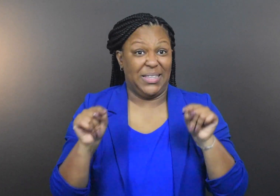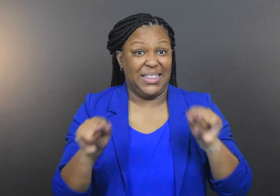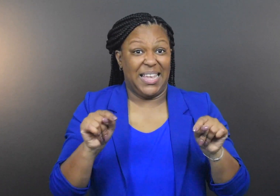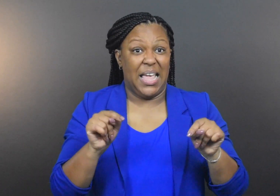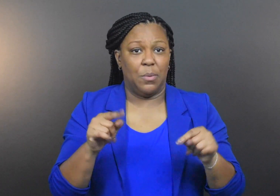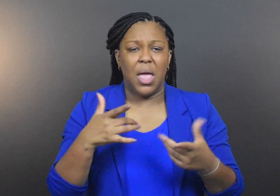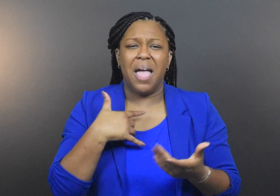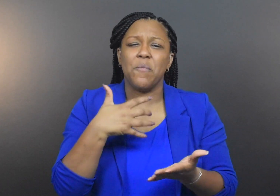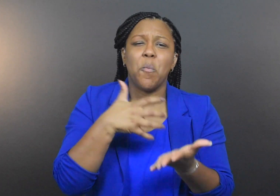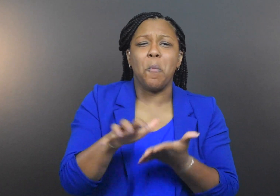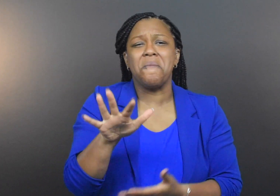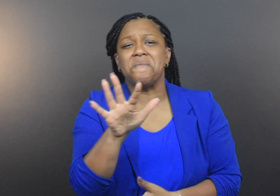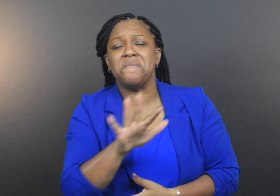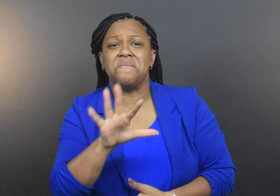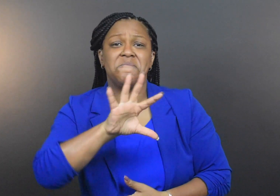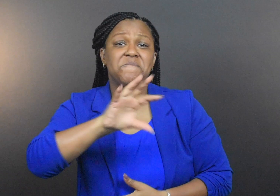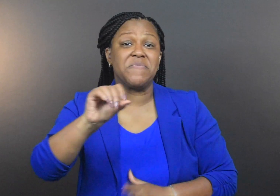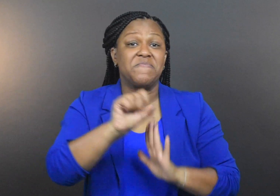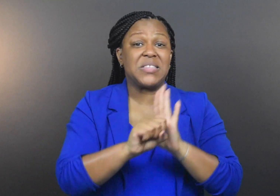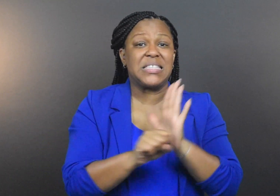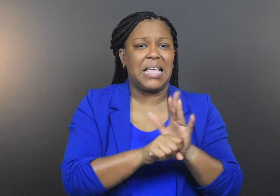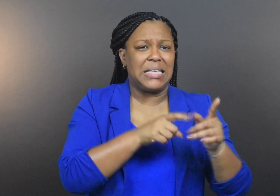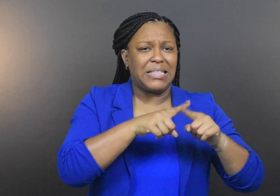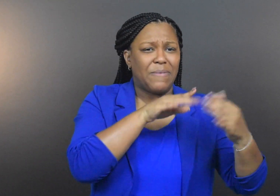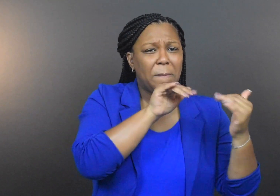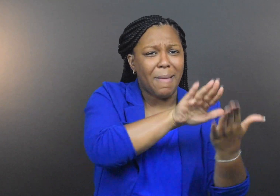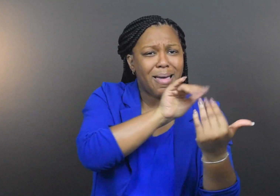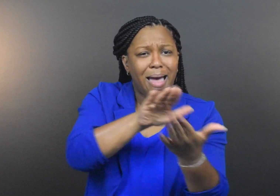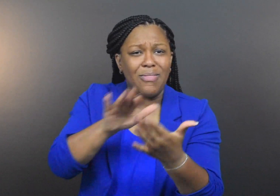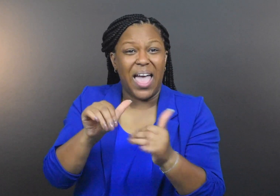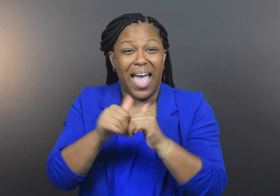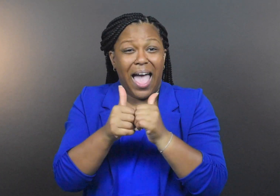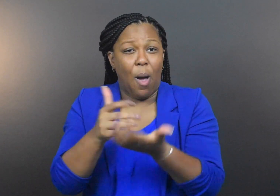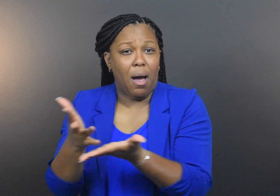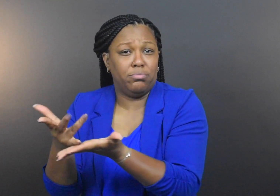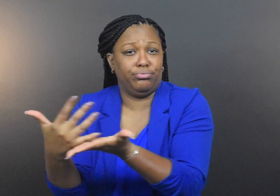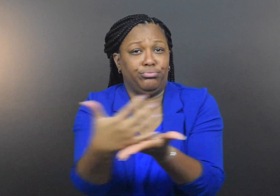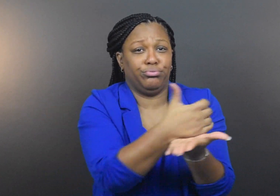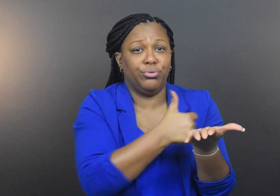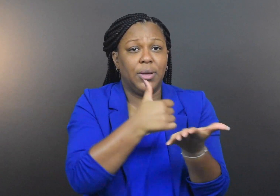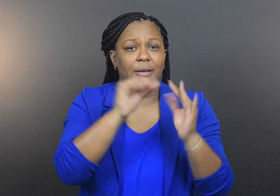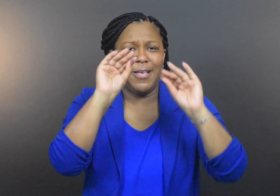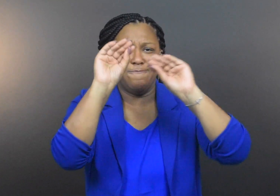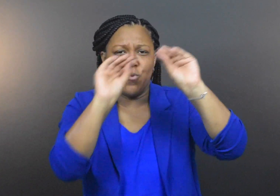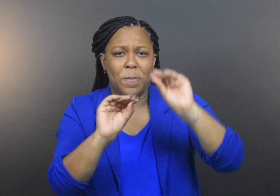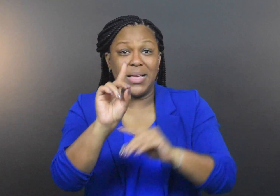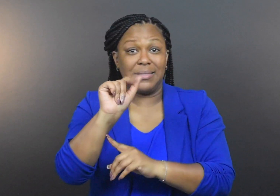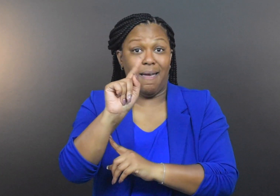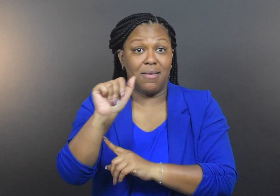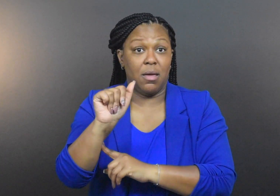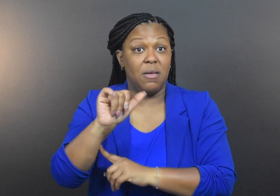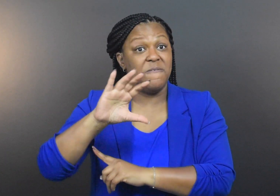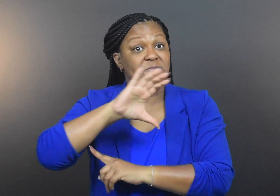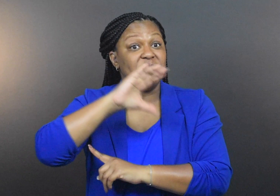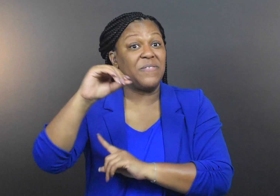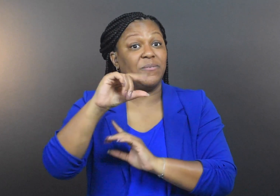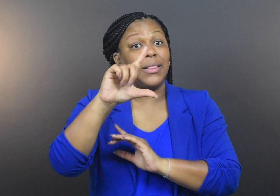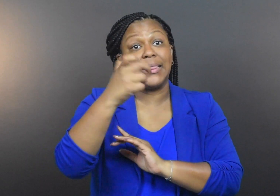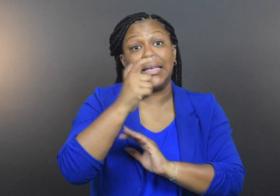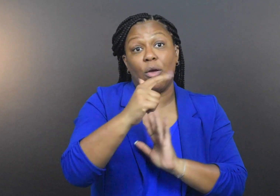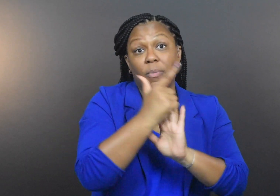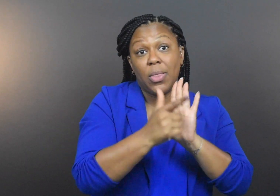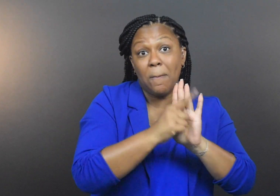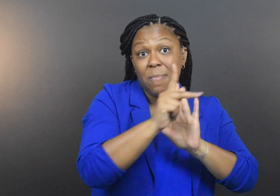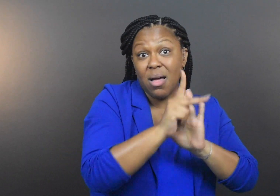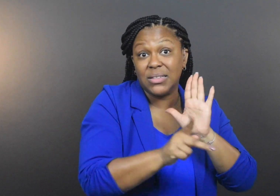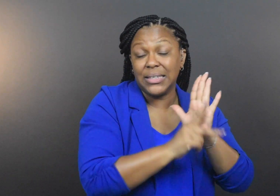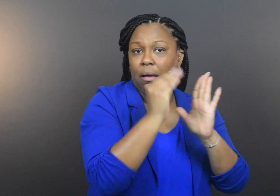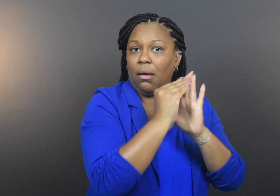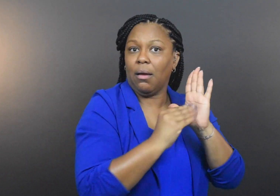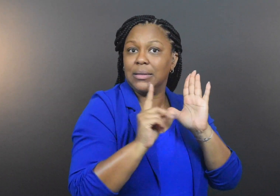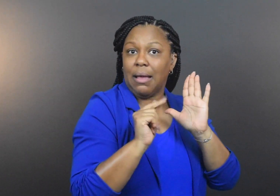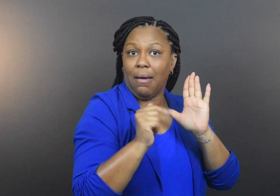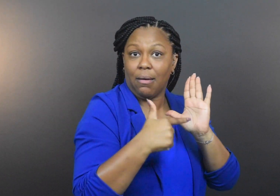roughly 50 different methods of collecting and formatting data, 50 legal policies on data, and